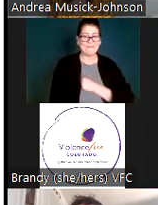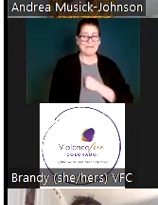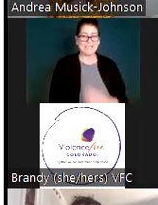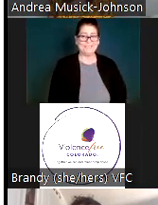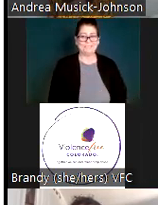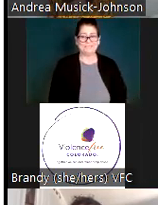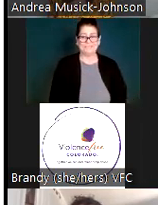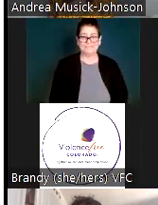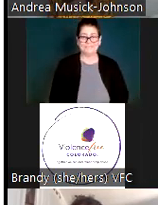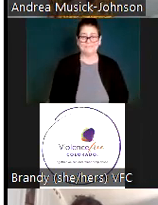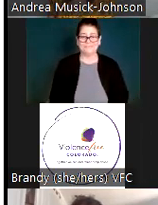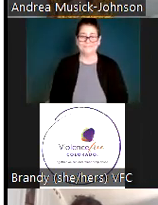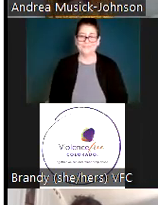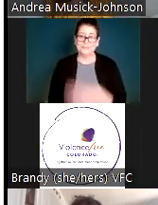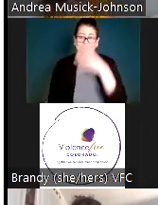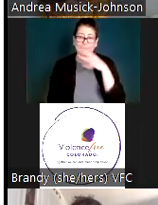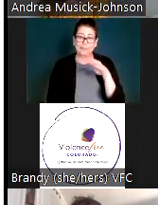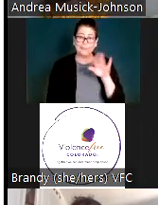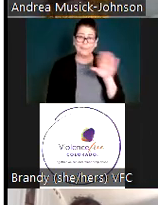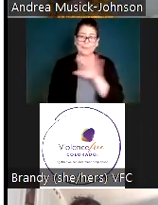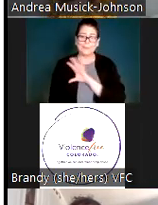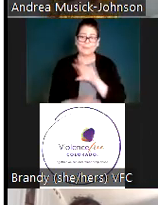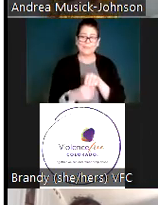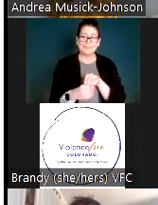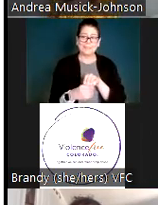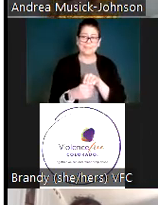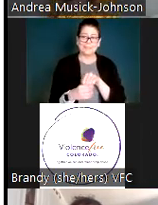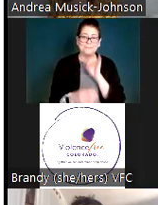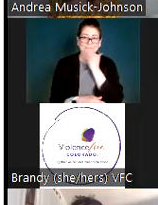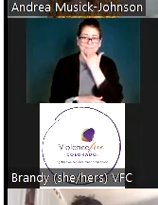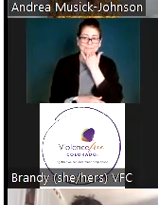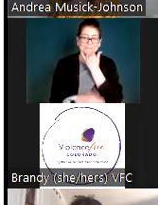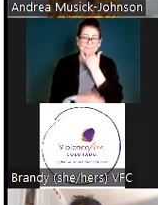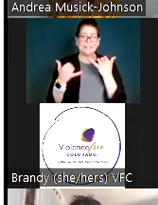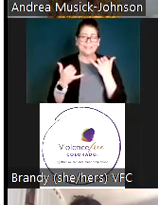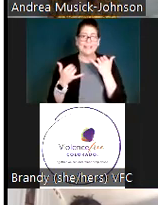to disregard your participation on accident. I'm gonna go ahead and end the poll right now.